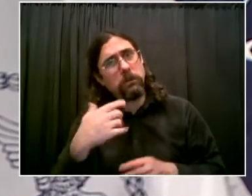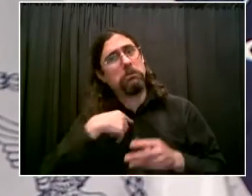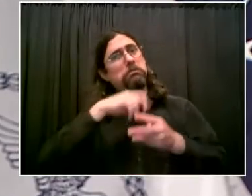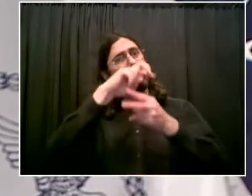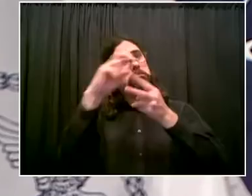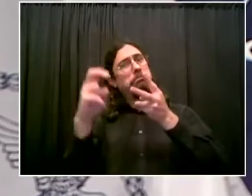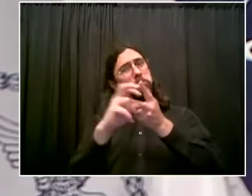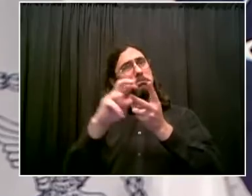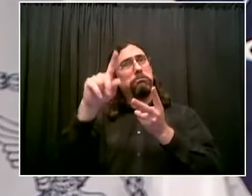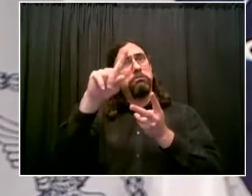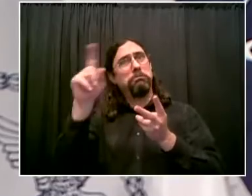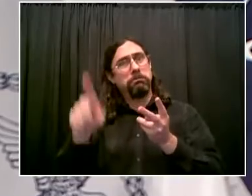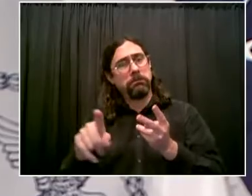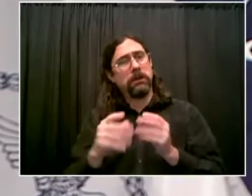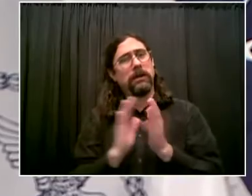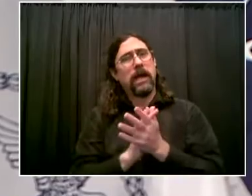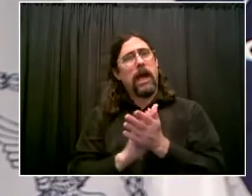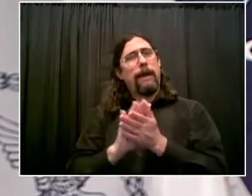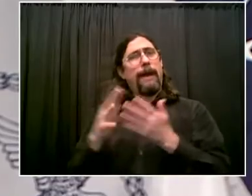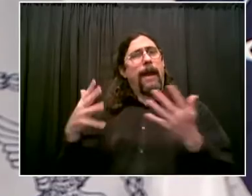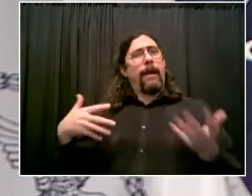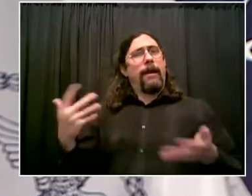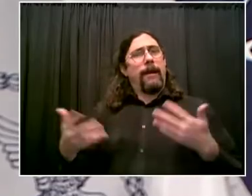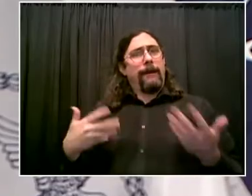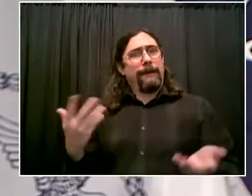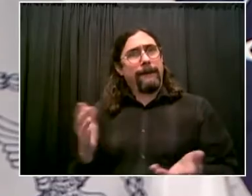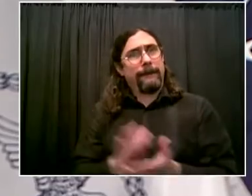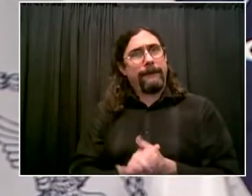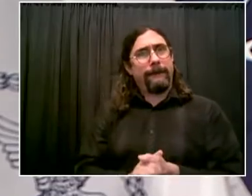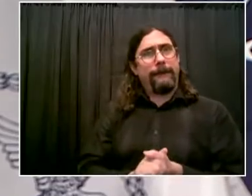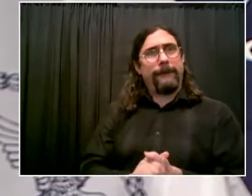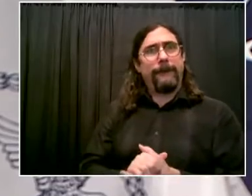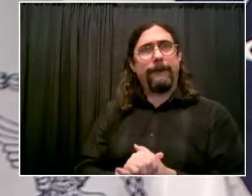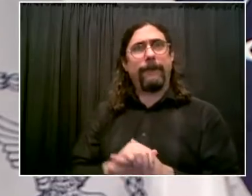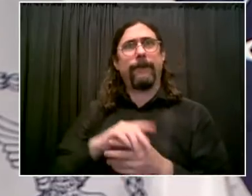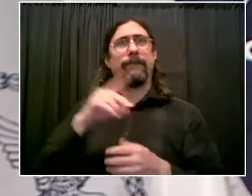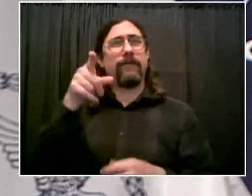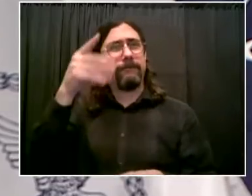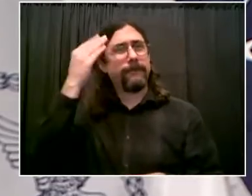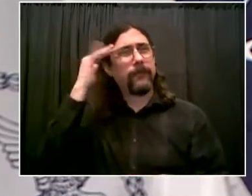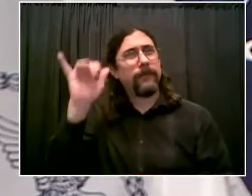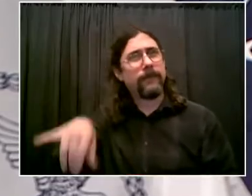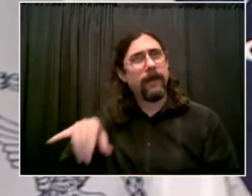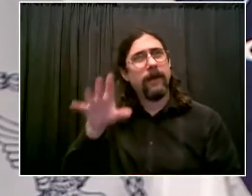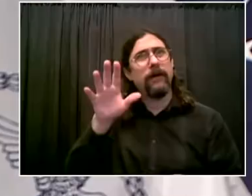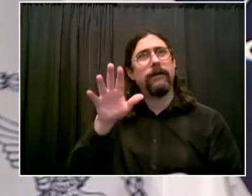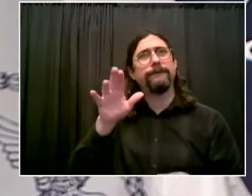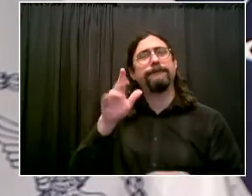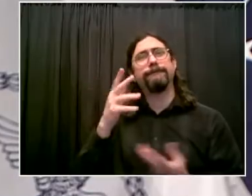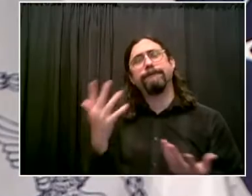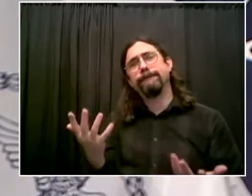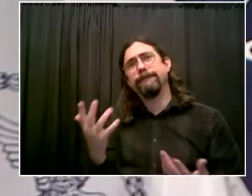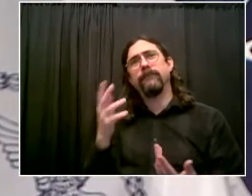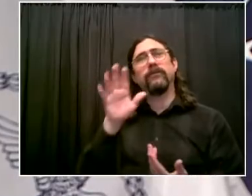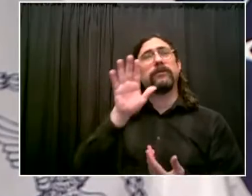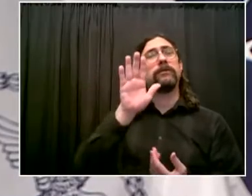I ALSO WANT TO CHECK BECAUSE